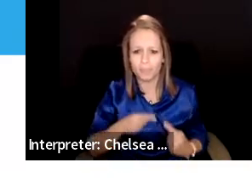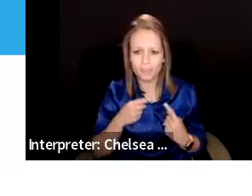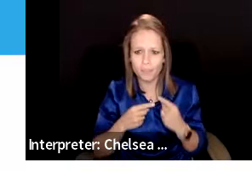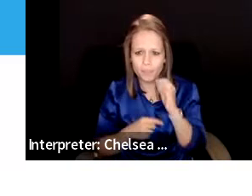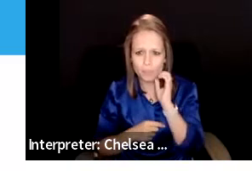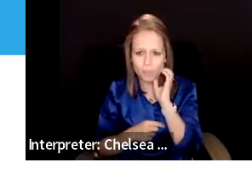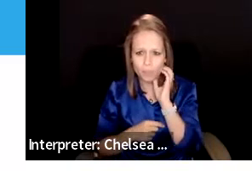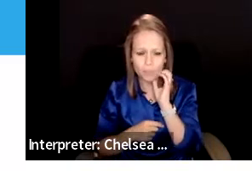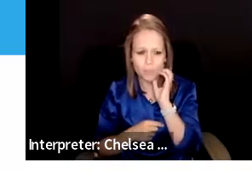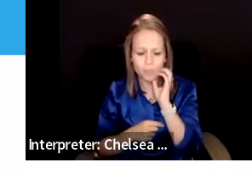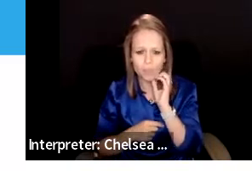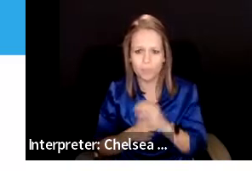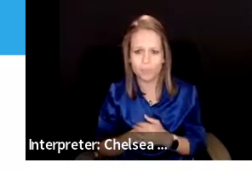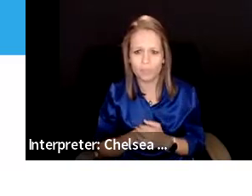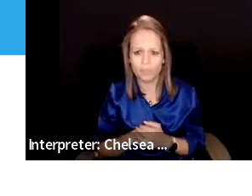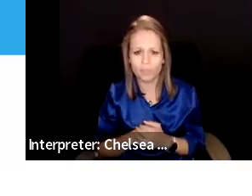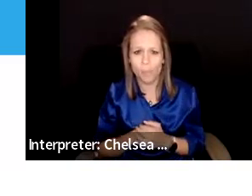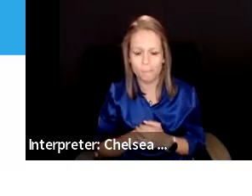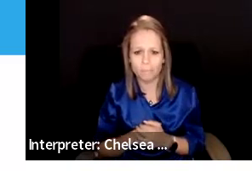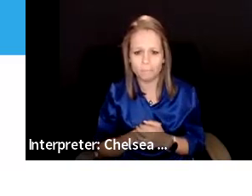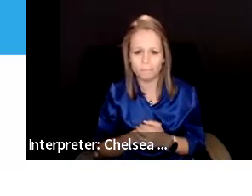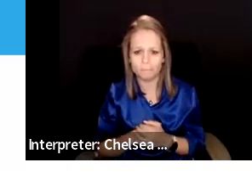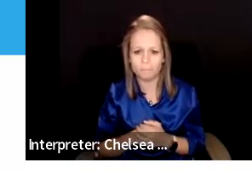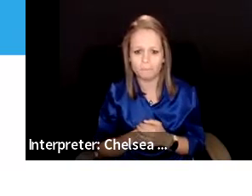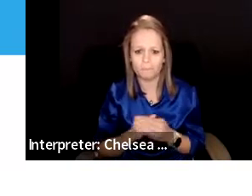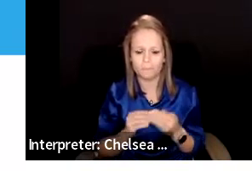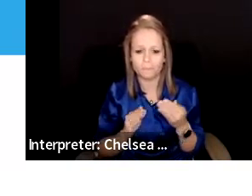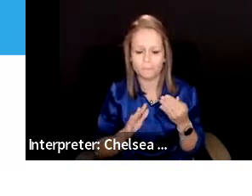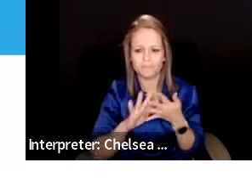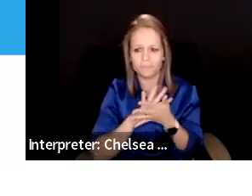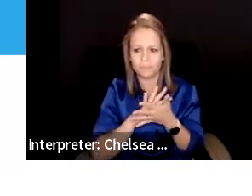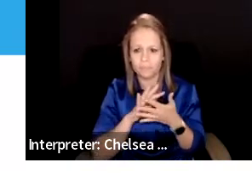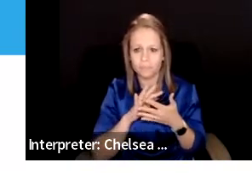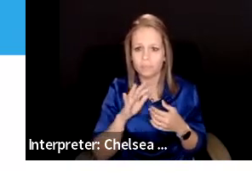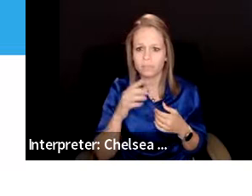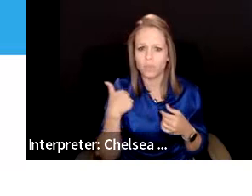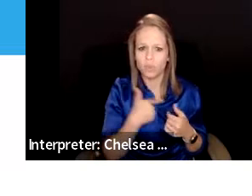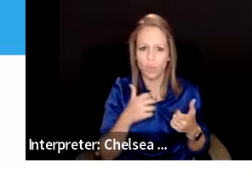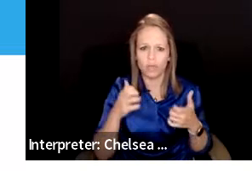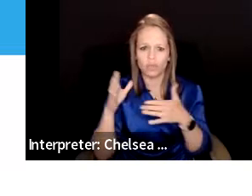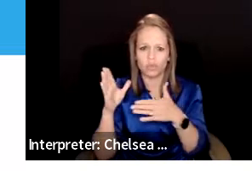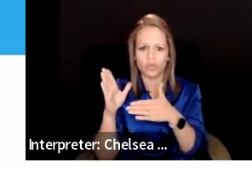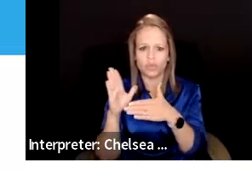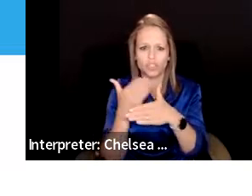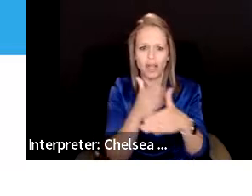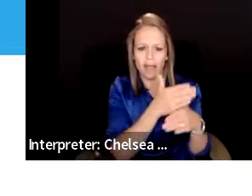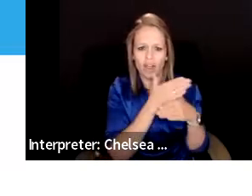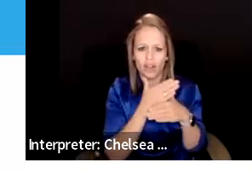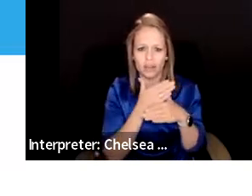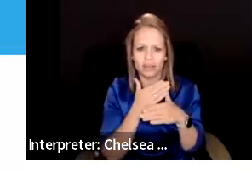And share with Kentuckians all across the state. That recovery is not only possible but probable with